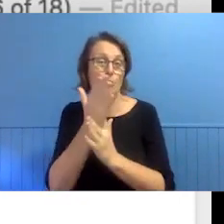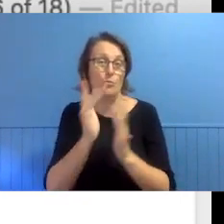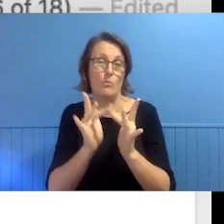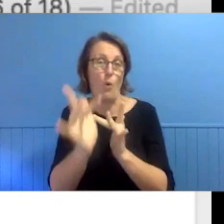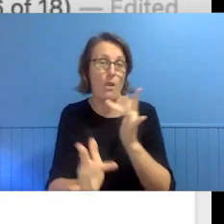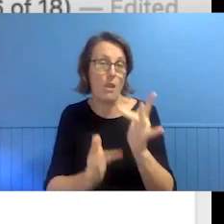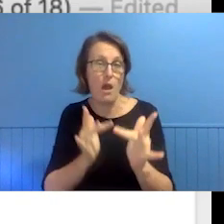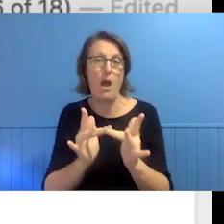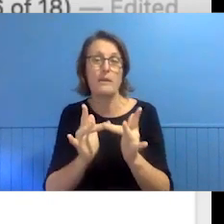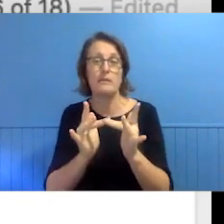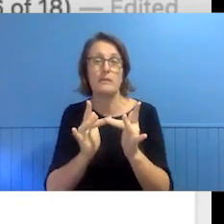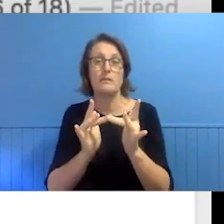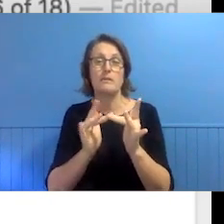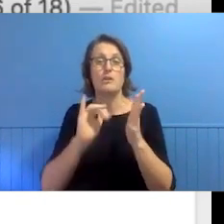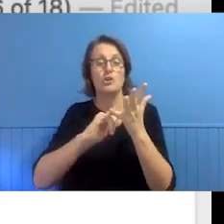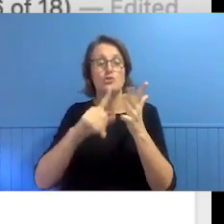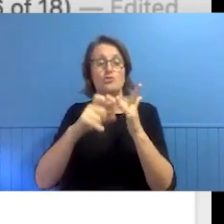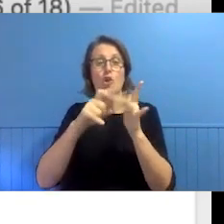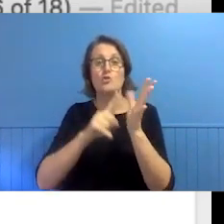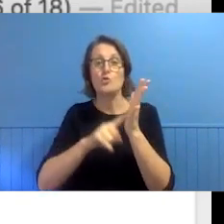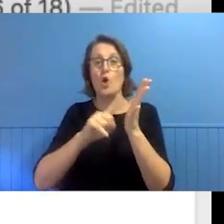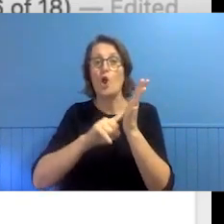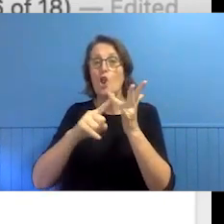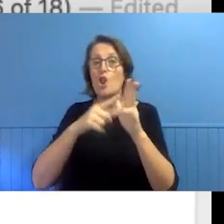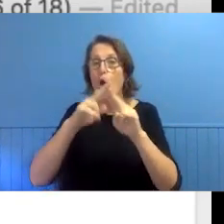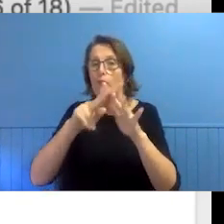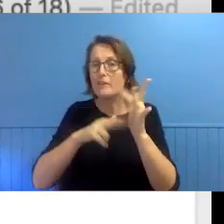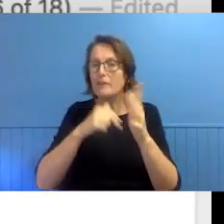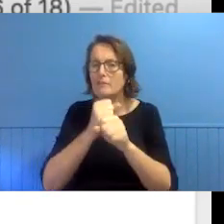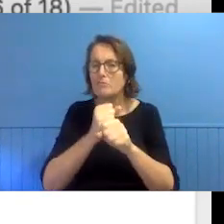time to go in to today. I want to mention it because in your work, in